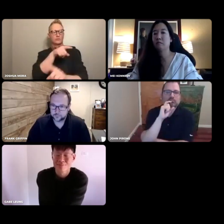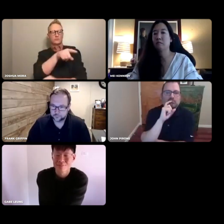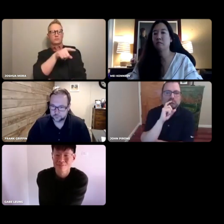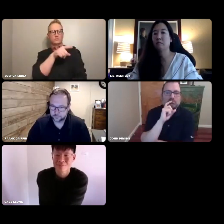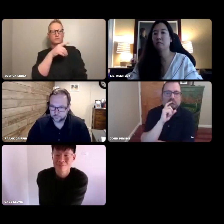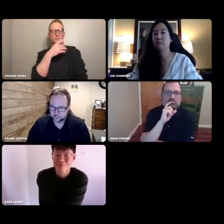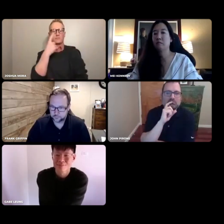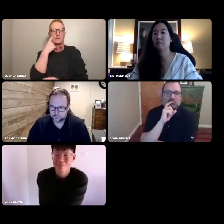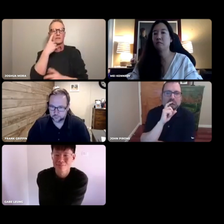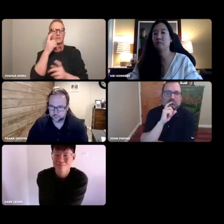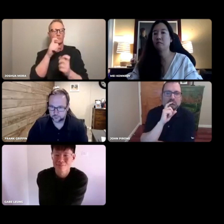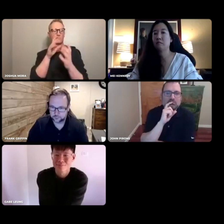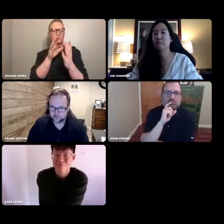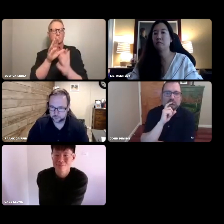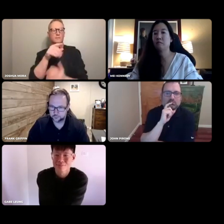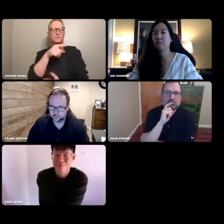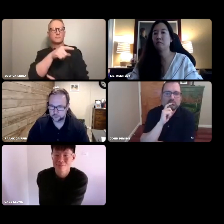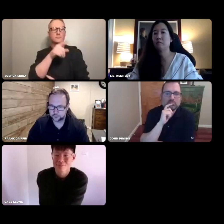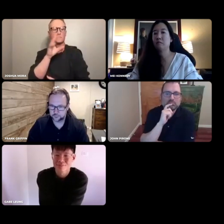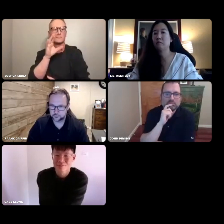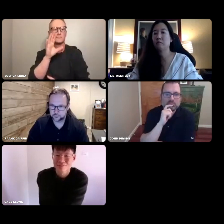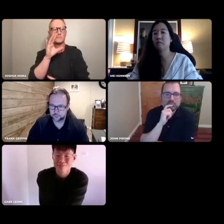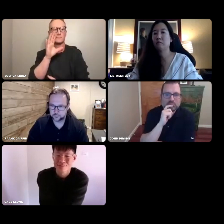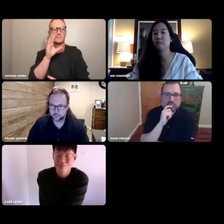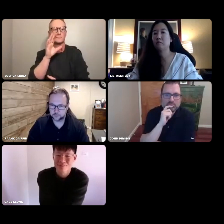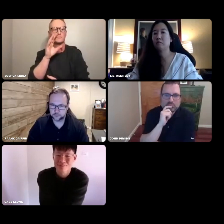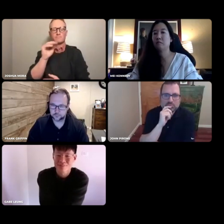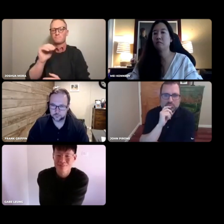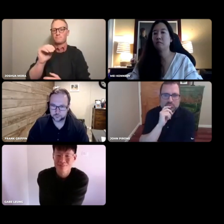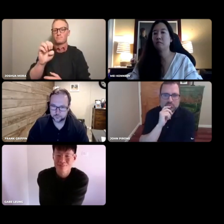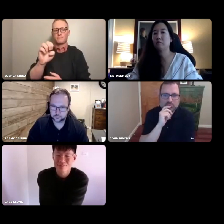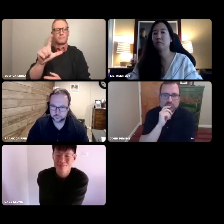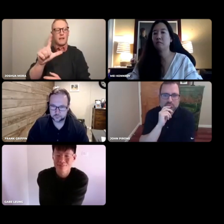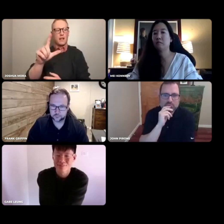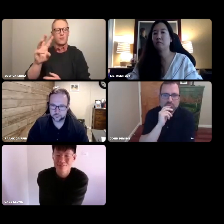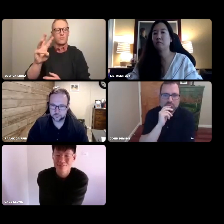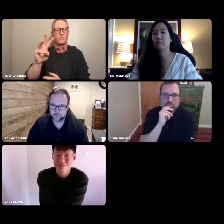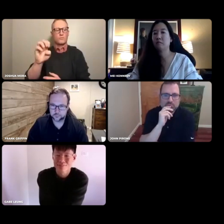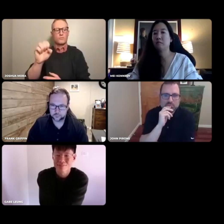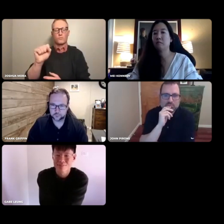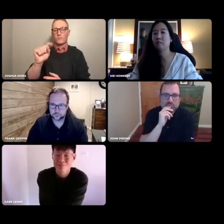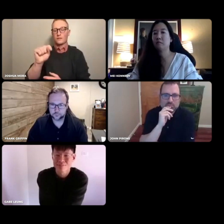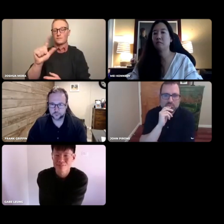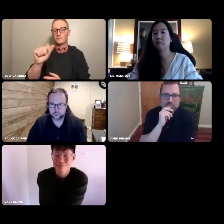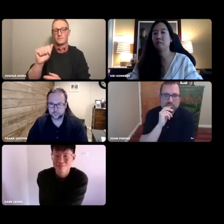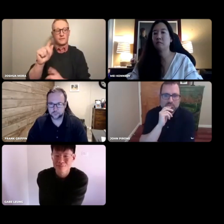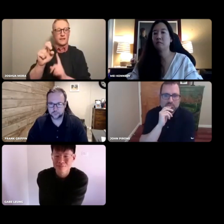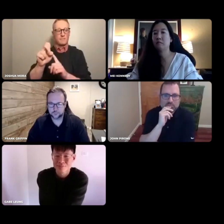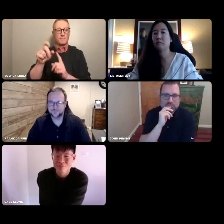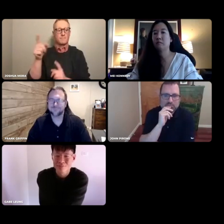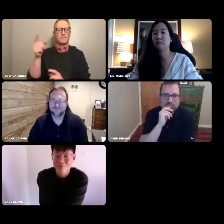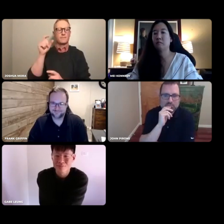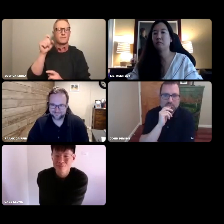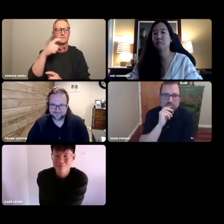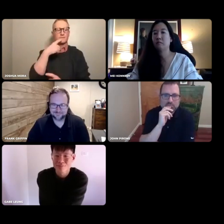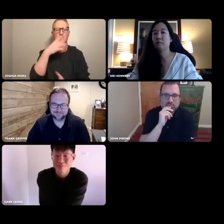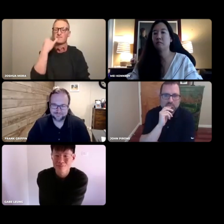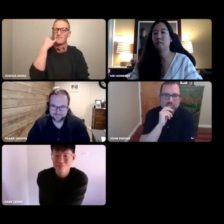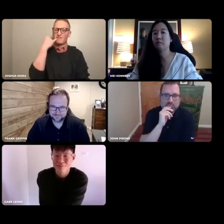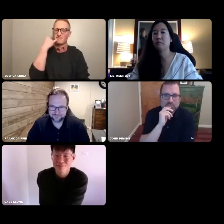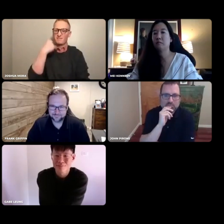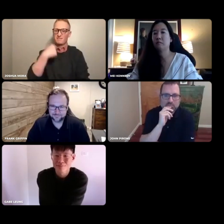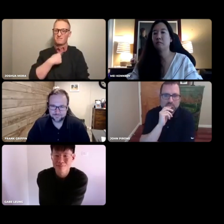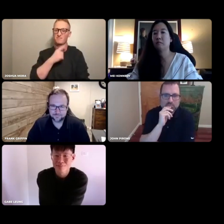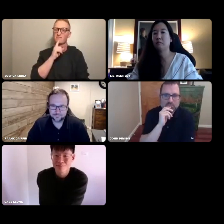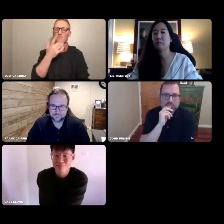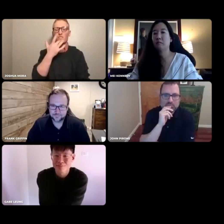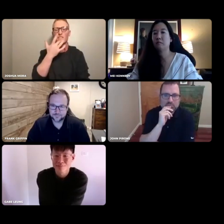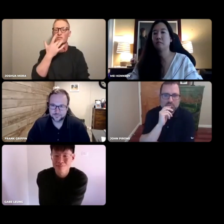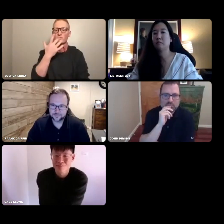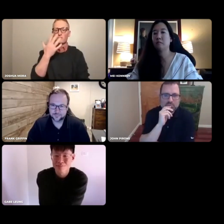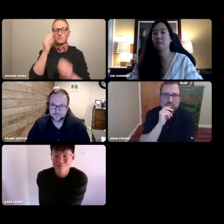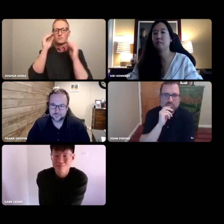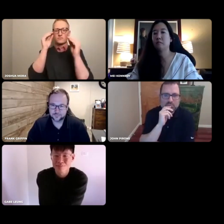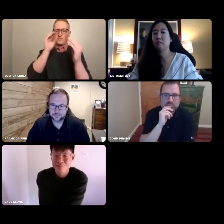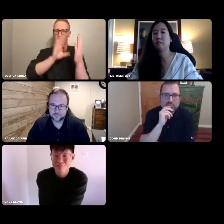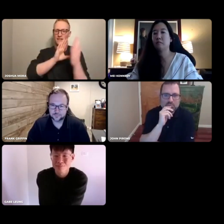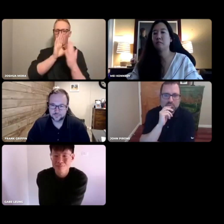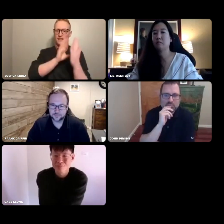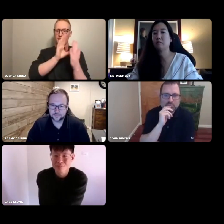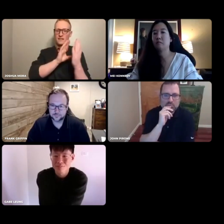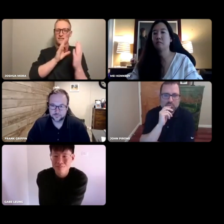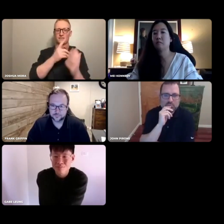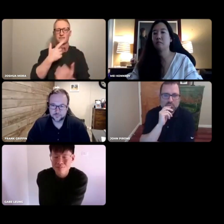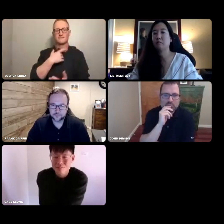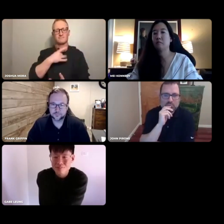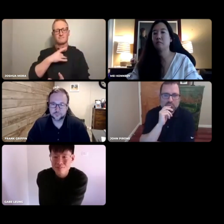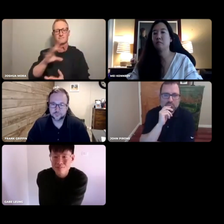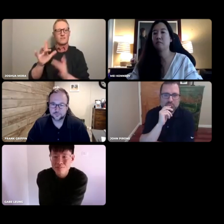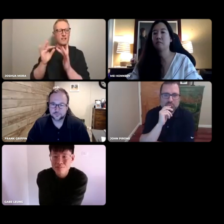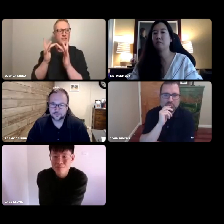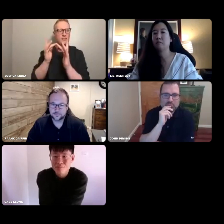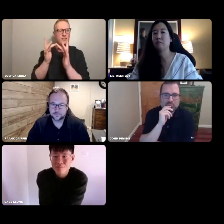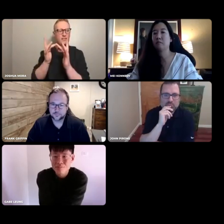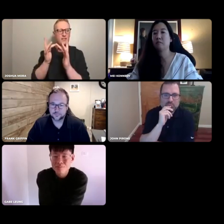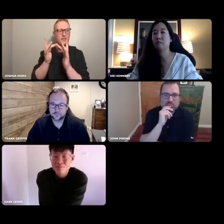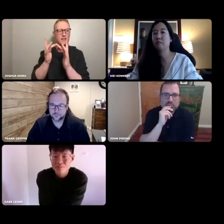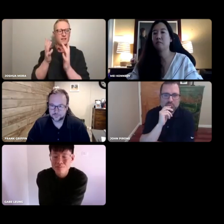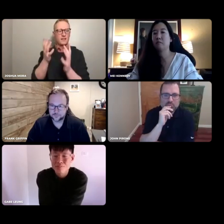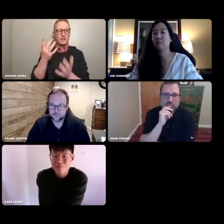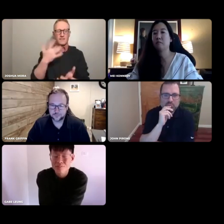Let's get John's comment, but first, there was a question: If I prefer face-to-face teaching